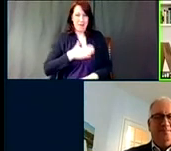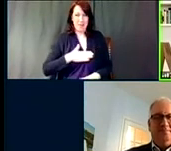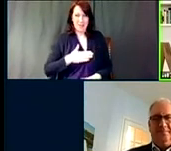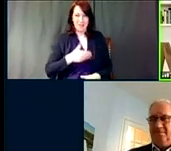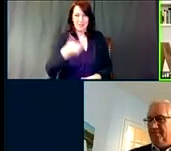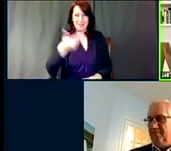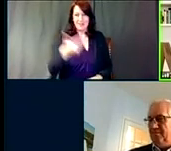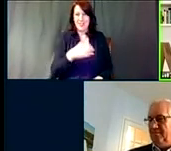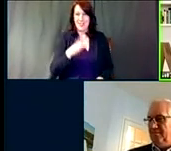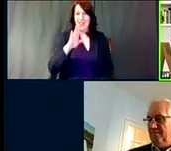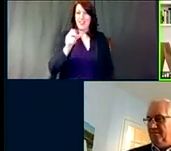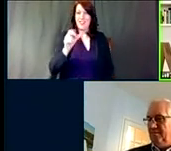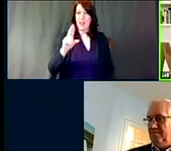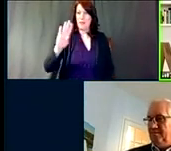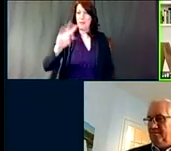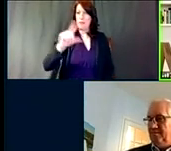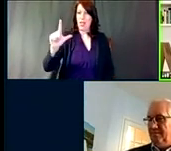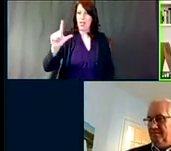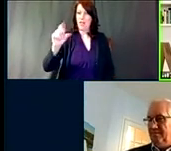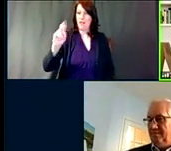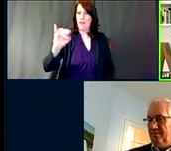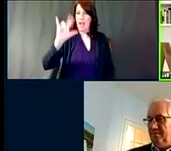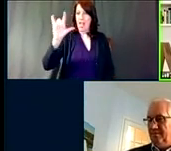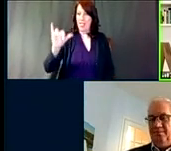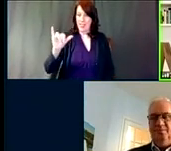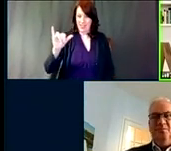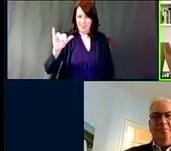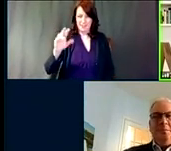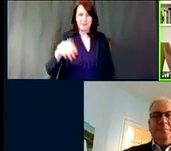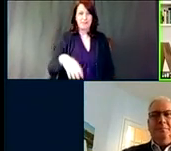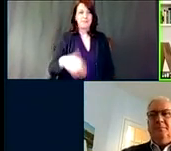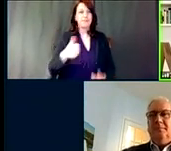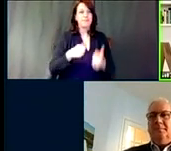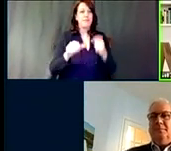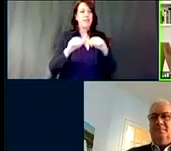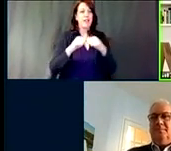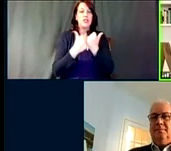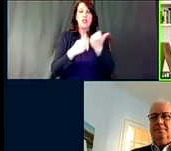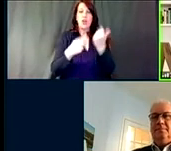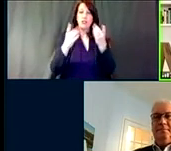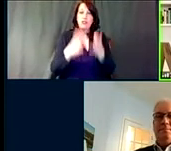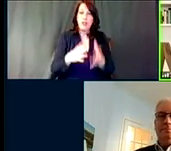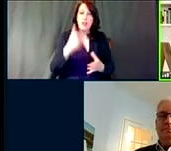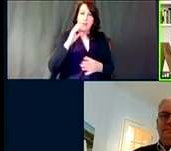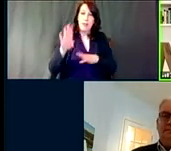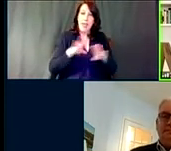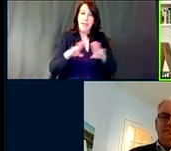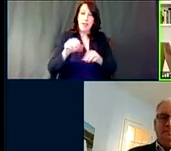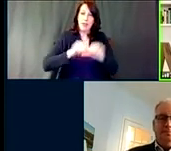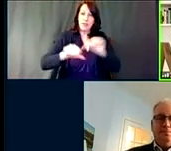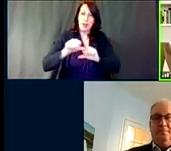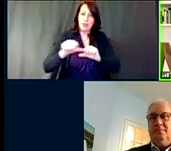I WOULD. MY PLEASURE TO INTRODUCE DR. BILL RILEY, ASSOCIATE DIRECTOR FOR BEHAVIORAL AND SOCIAL